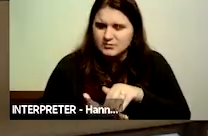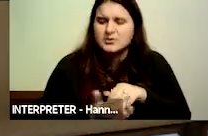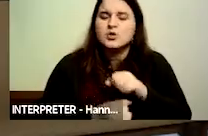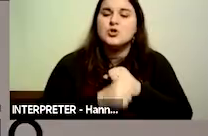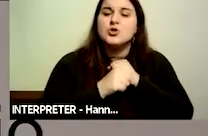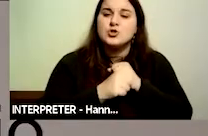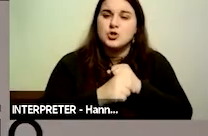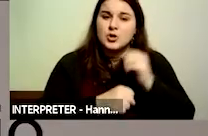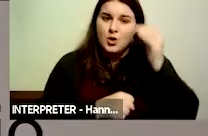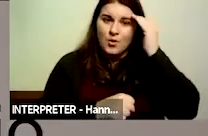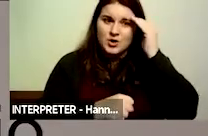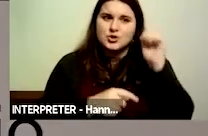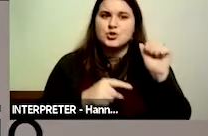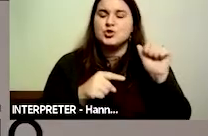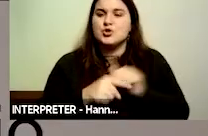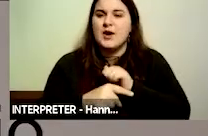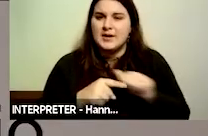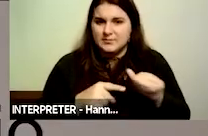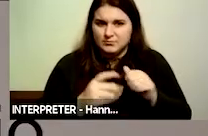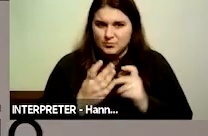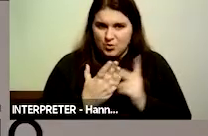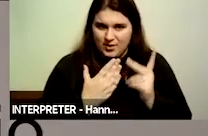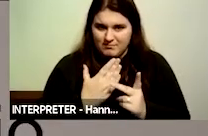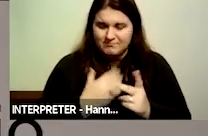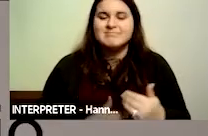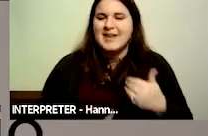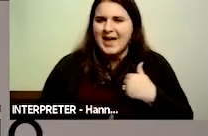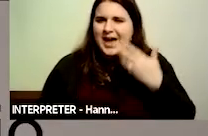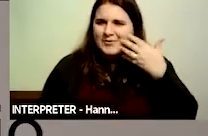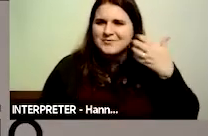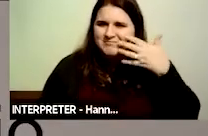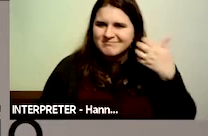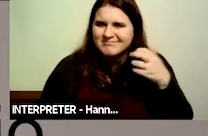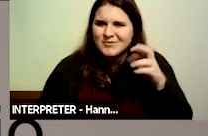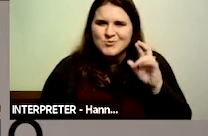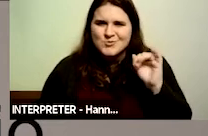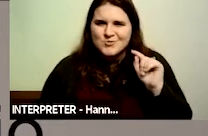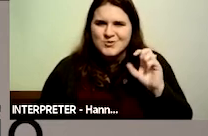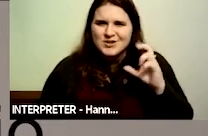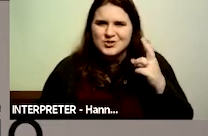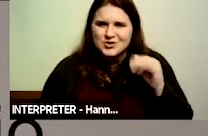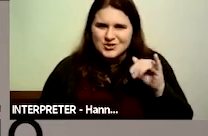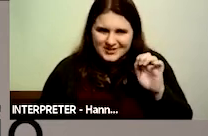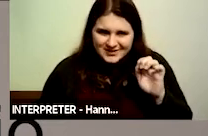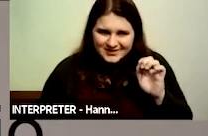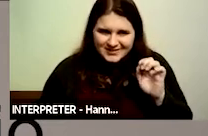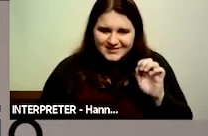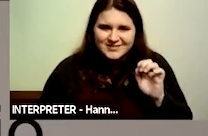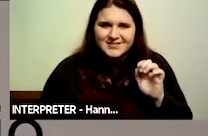Ben Woelk: We had Richie Ben Woelk: Rick is the namesake, whatever you would call it the name of Richie